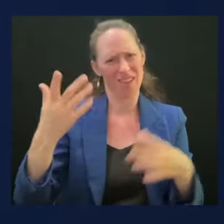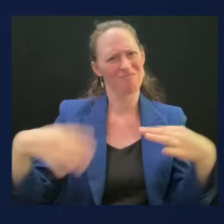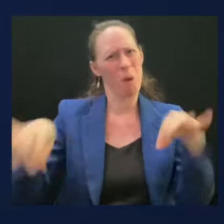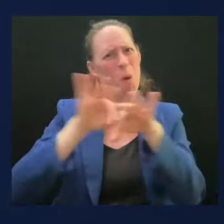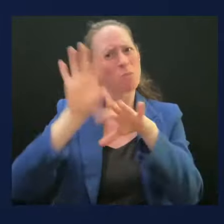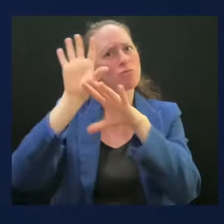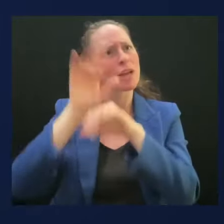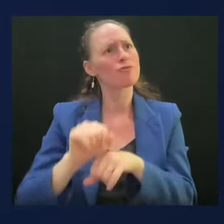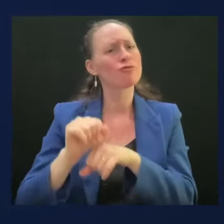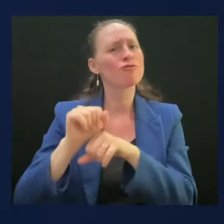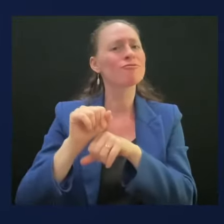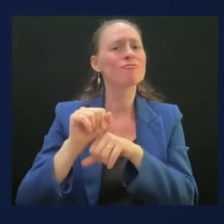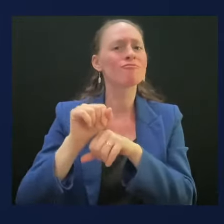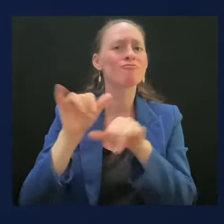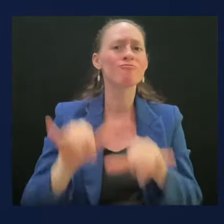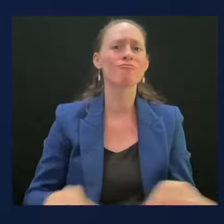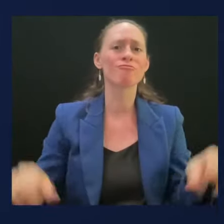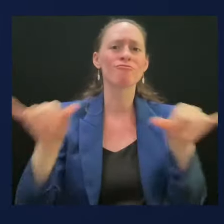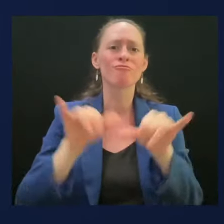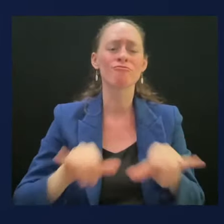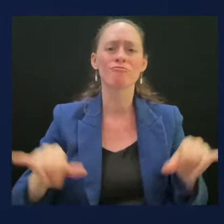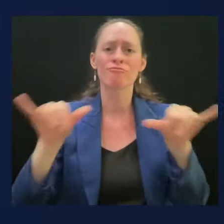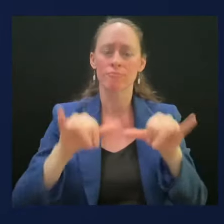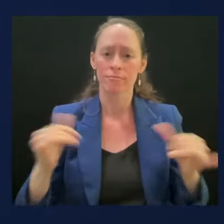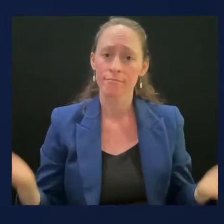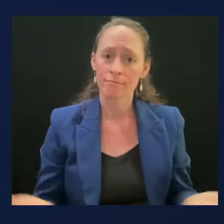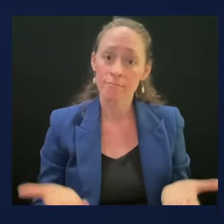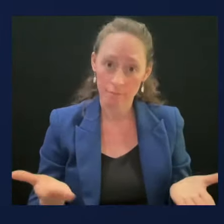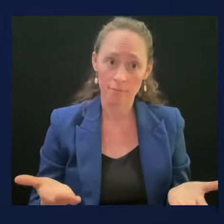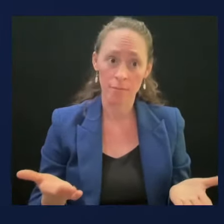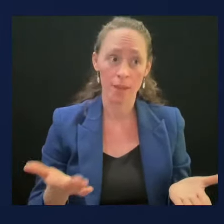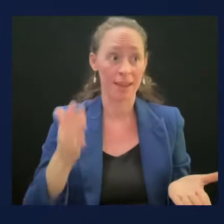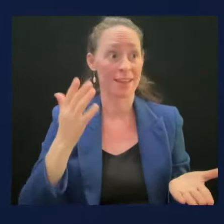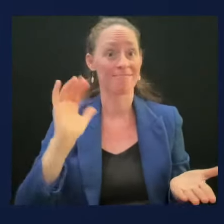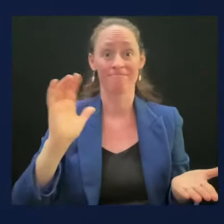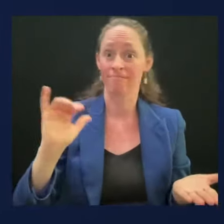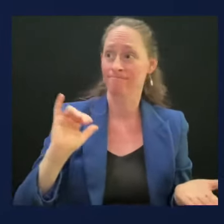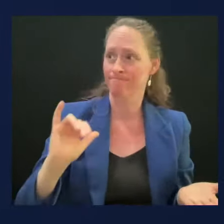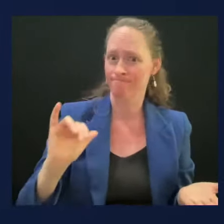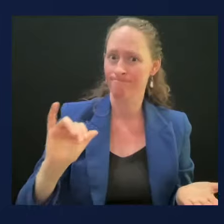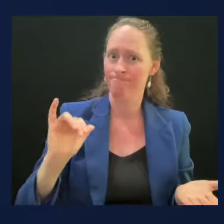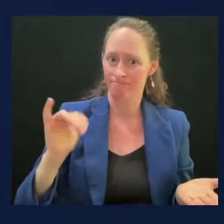who took their last breath on the bedrock of liberty, supporting the eternal cause of freedom.